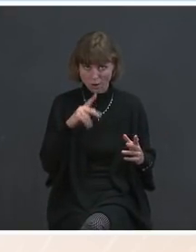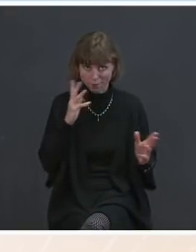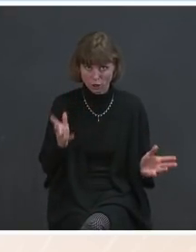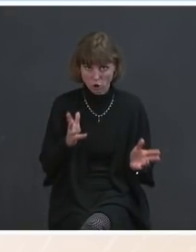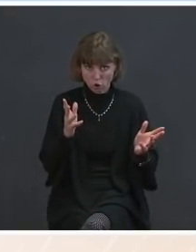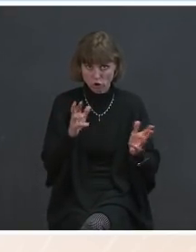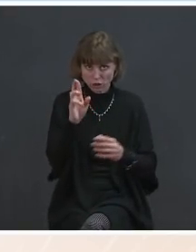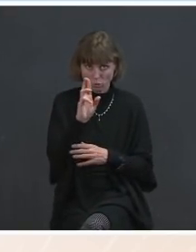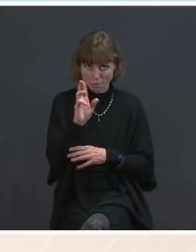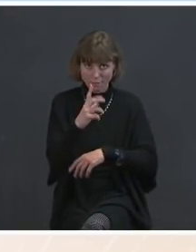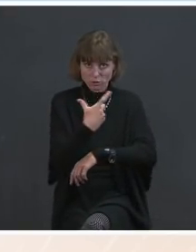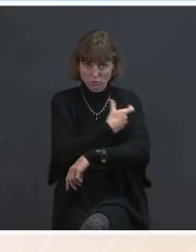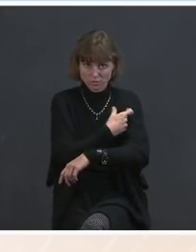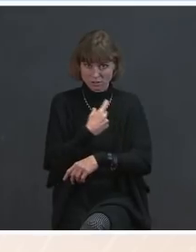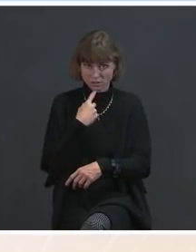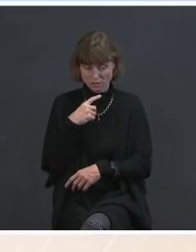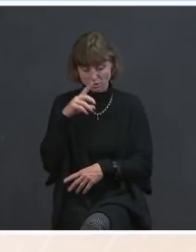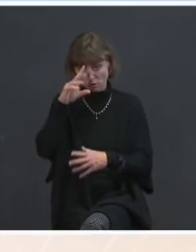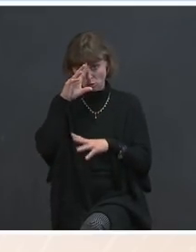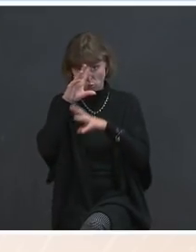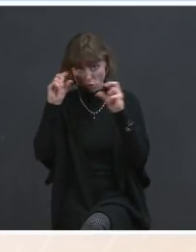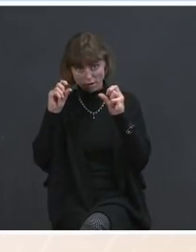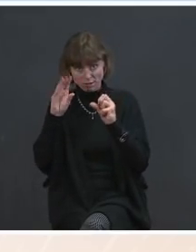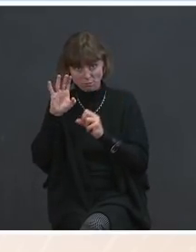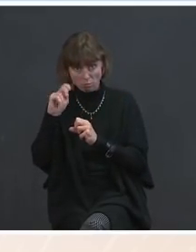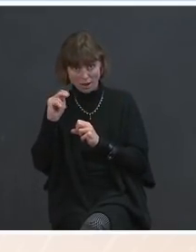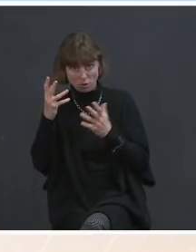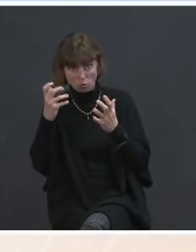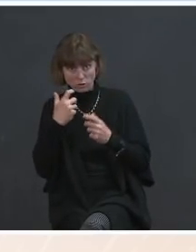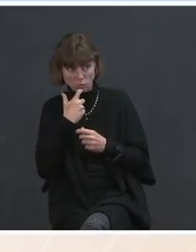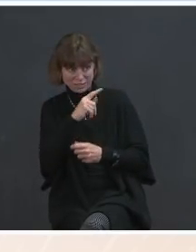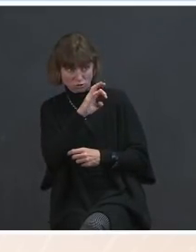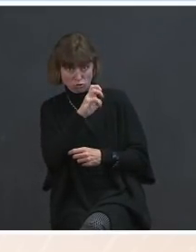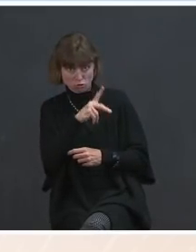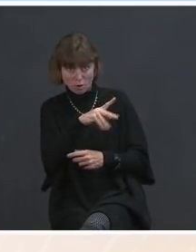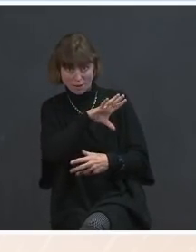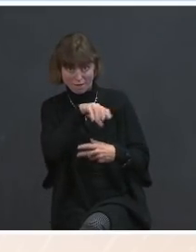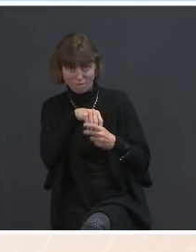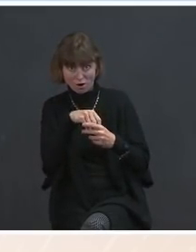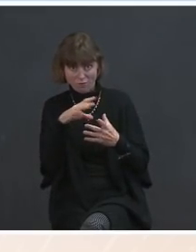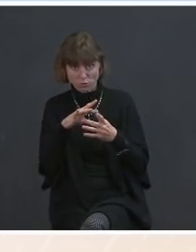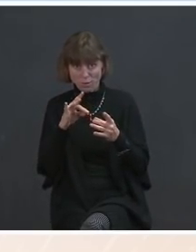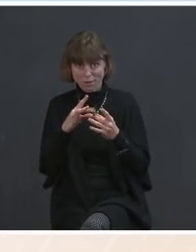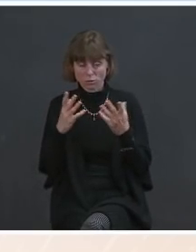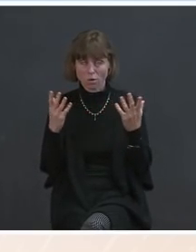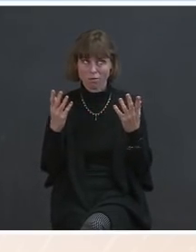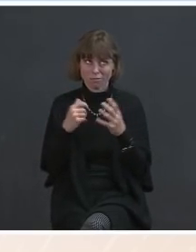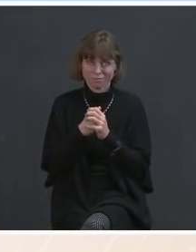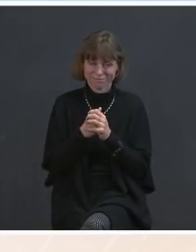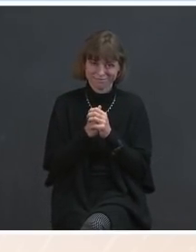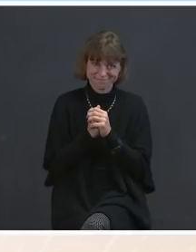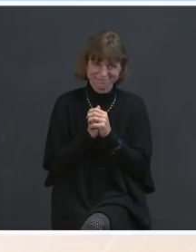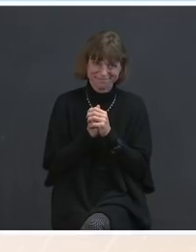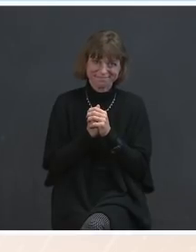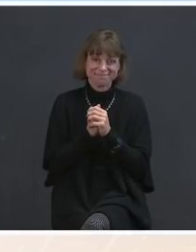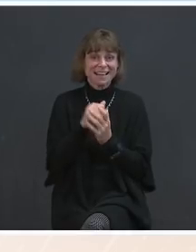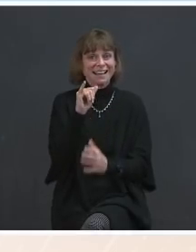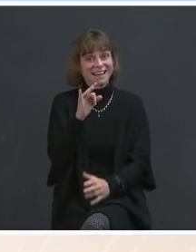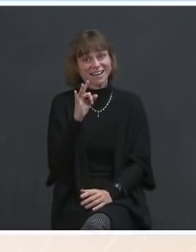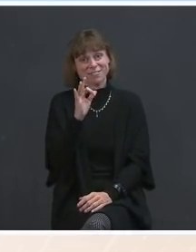And does President Biden want to see Trump get involved in this messaging? Ms. Psaki: Well, if former President Trump woke up tomorrow